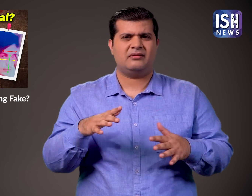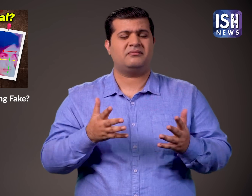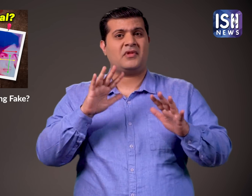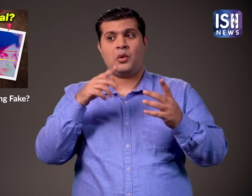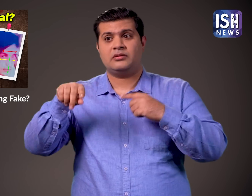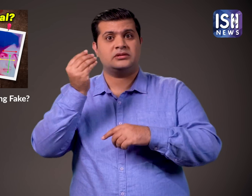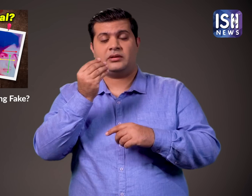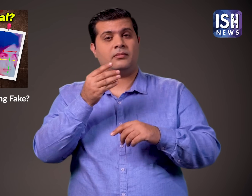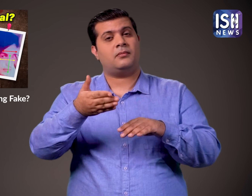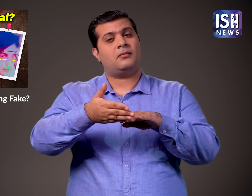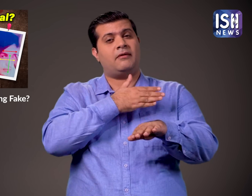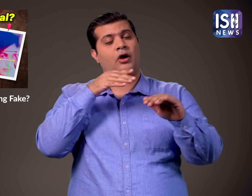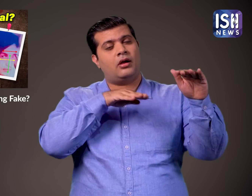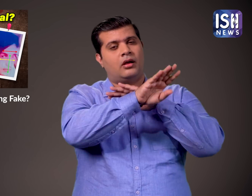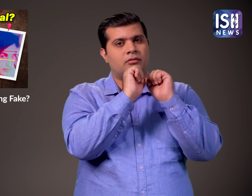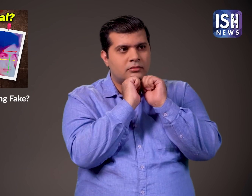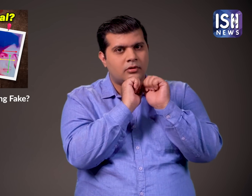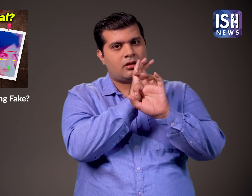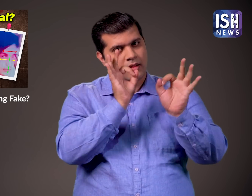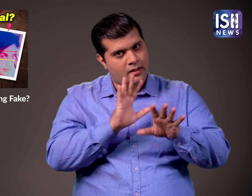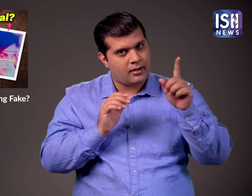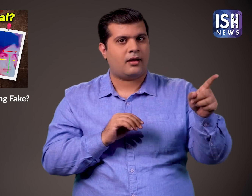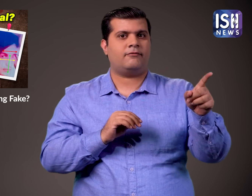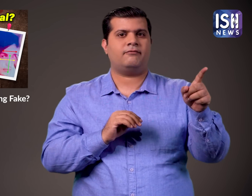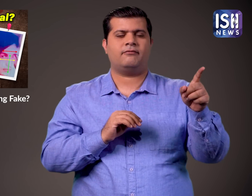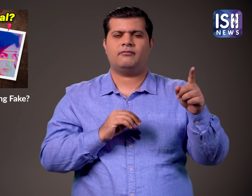Others claim the attacker was already hiding inside the house.